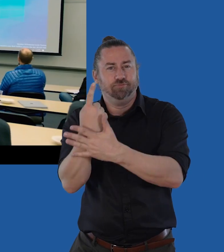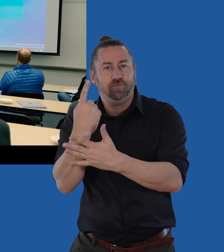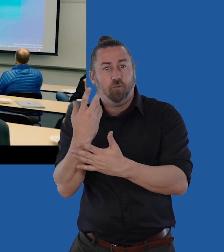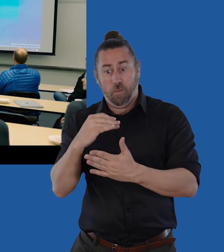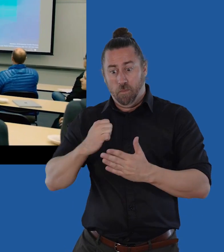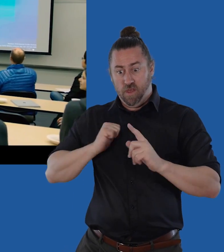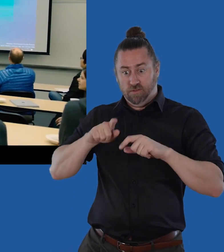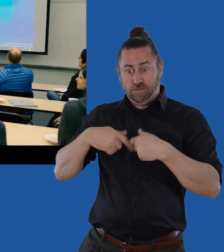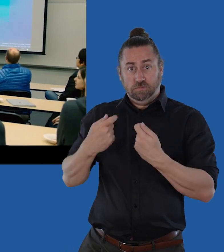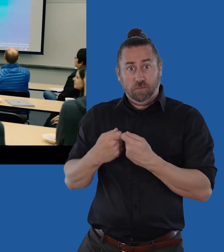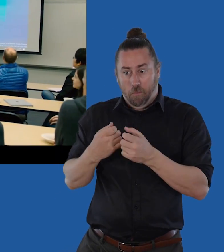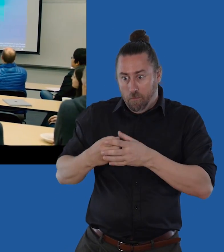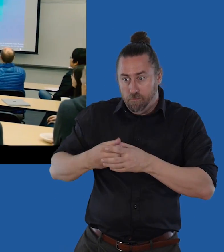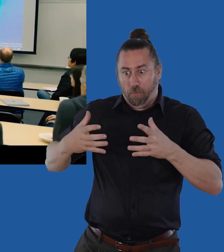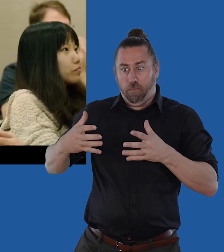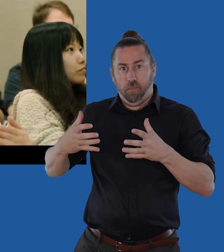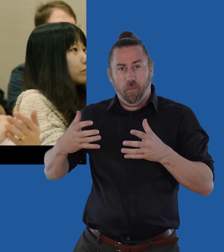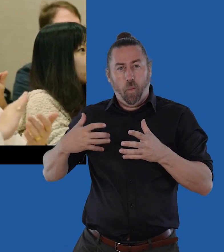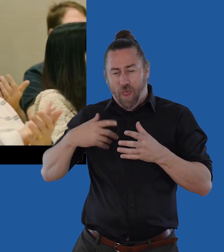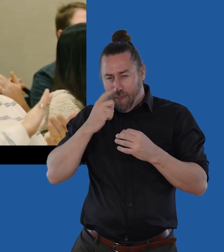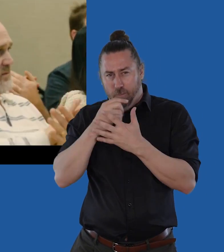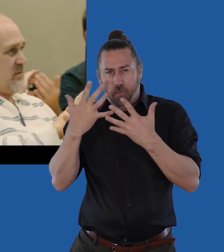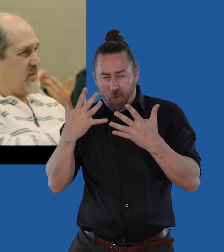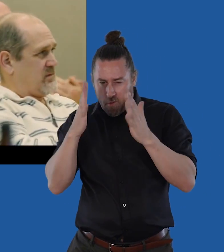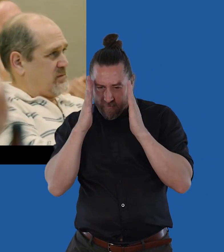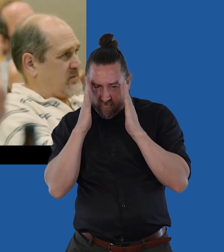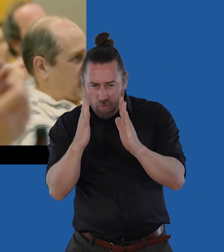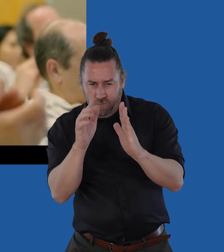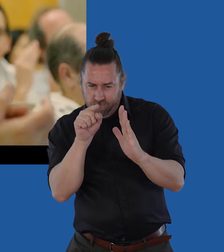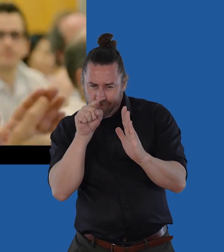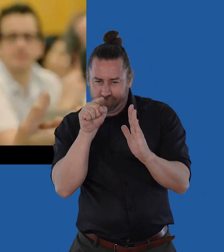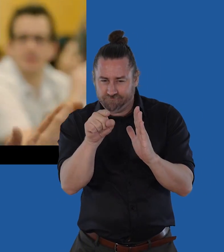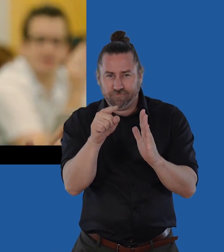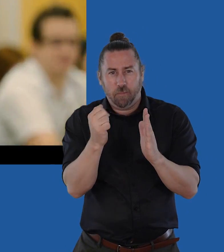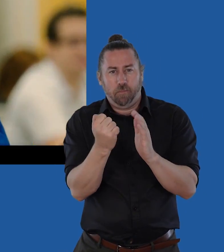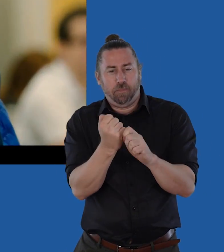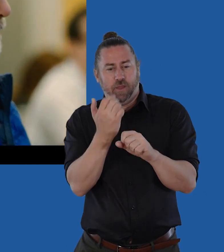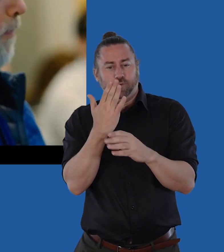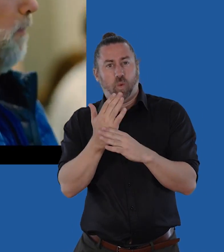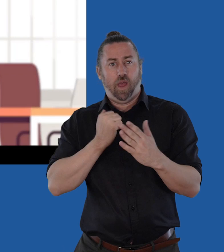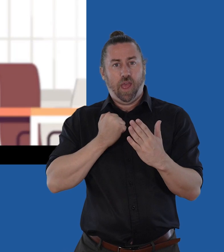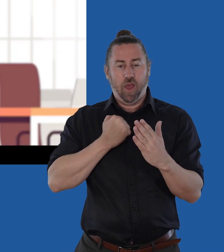It's helped us really focus on what does it mean to make Microsoft products easier to use, and through that,